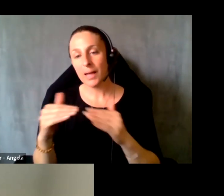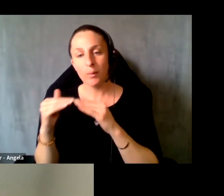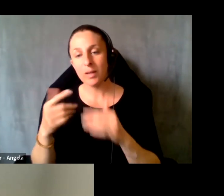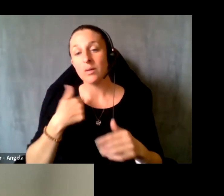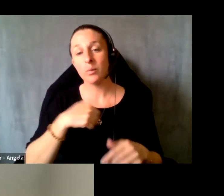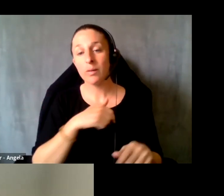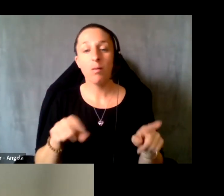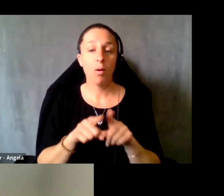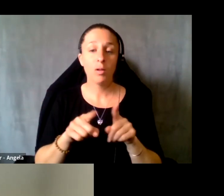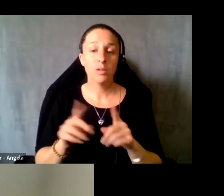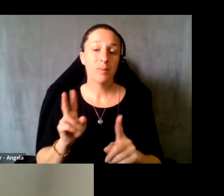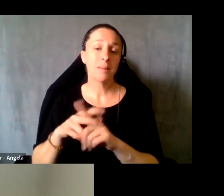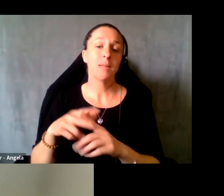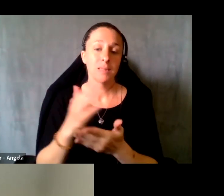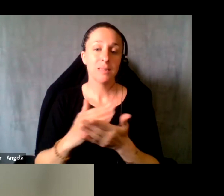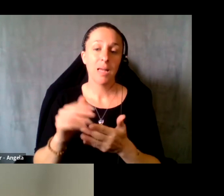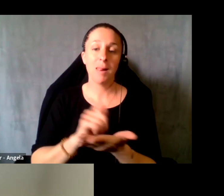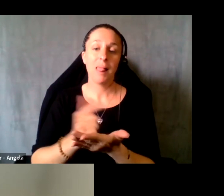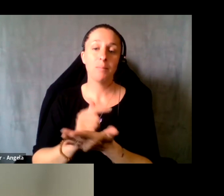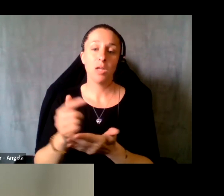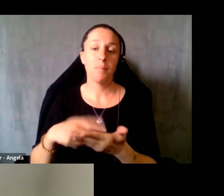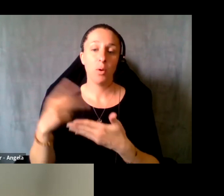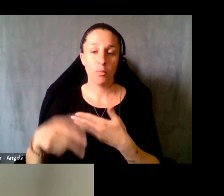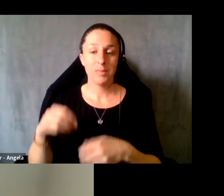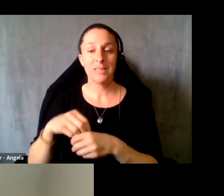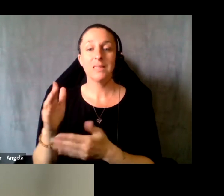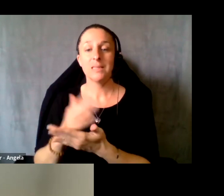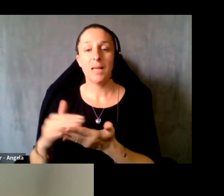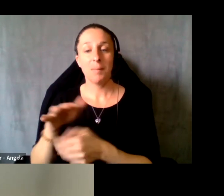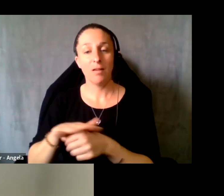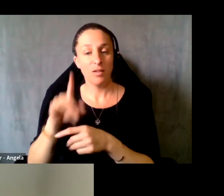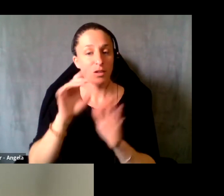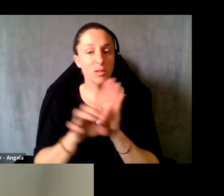We also have implemented some laptop programs in some areas, for example, for foster youth